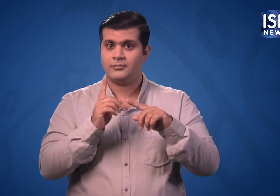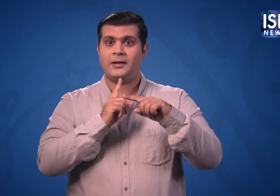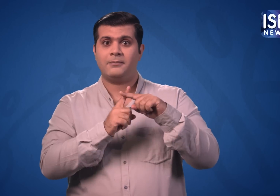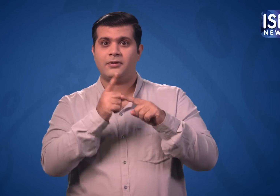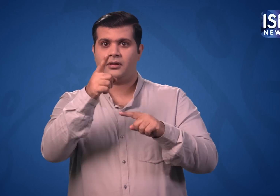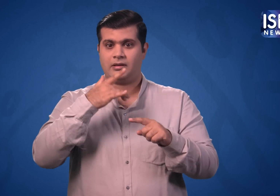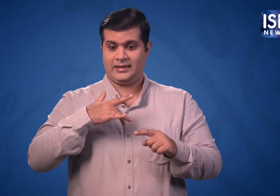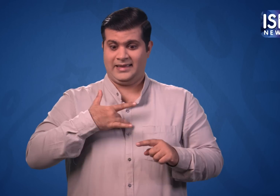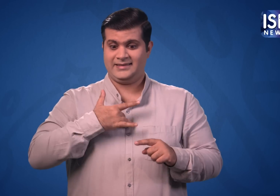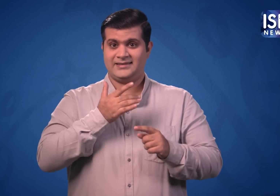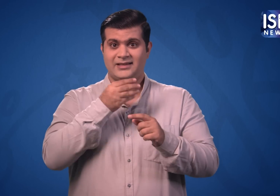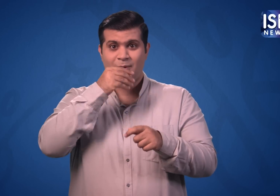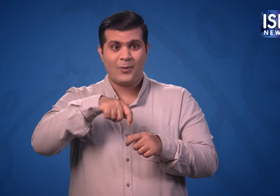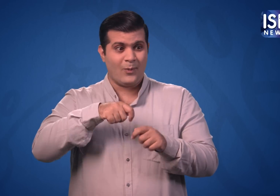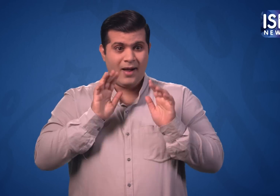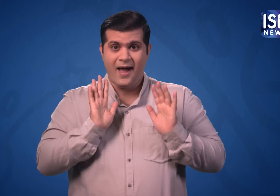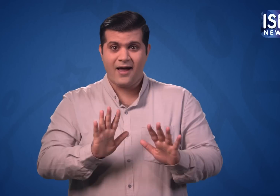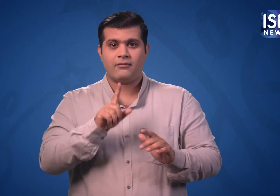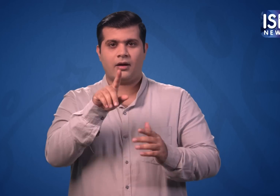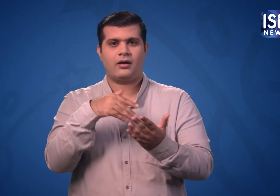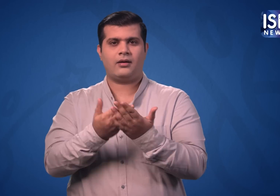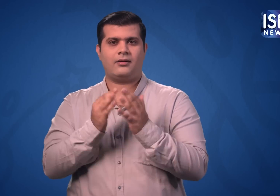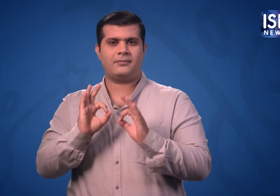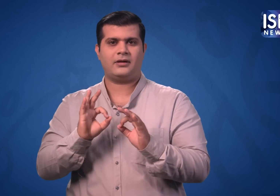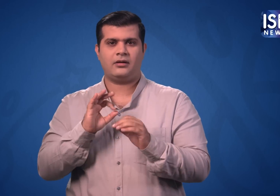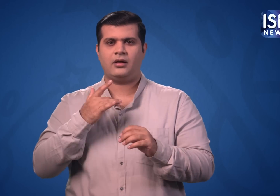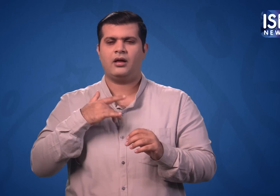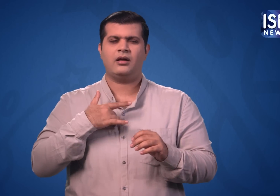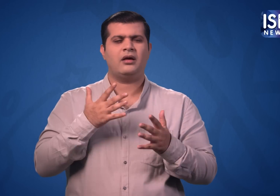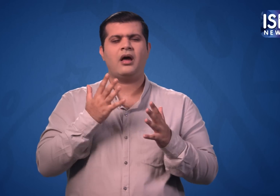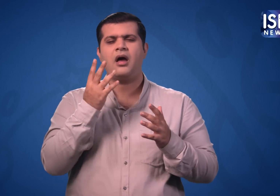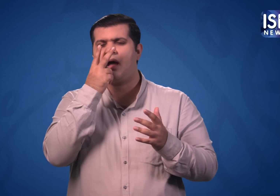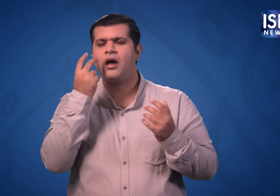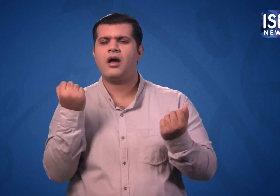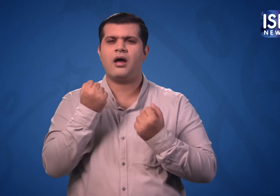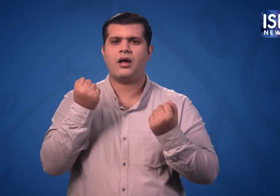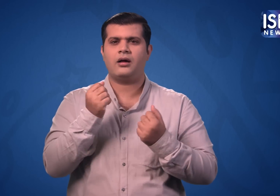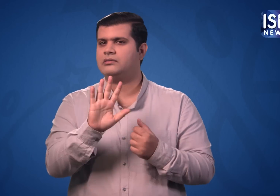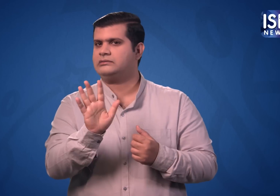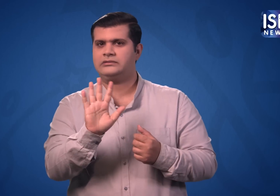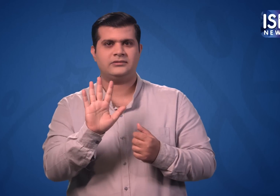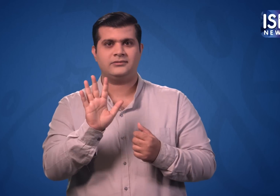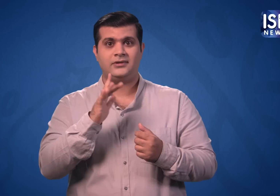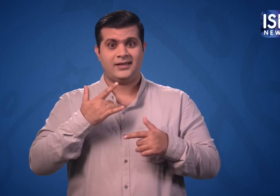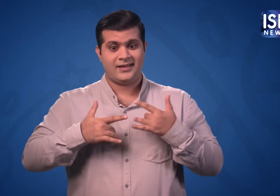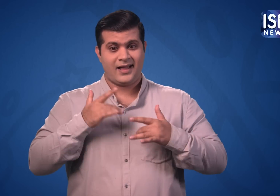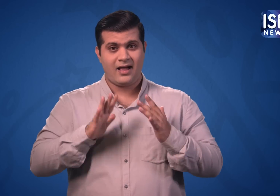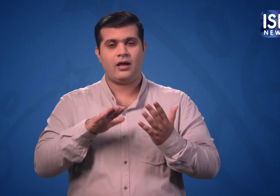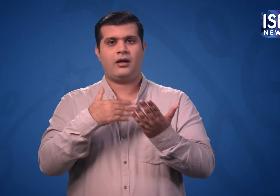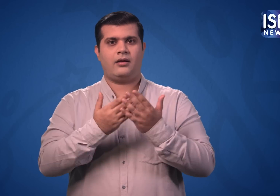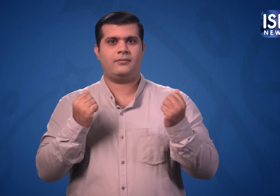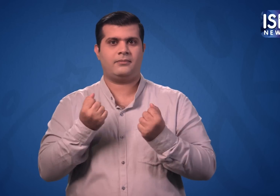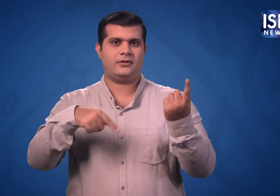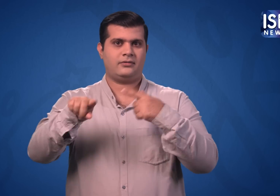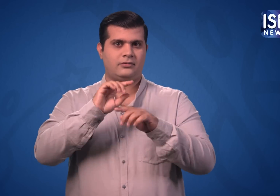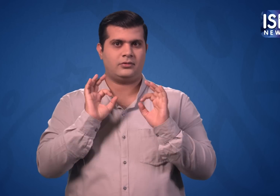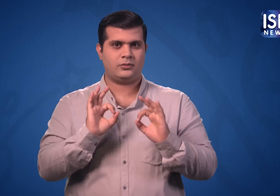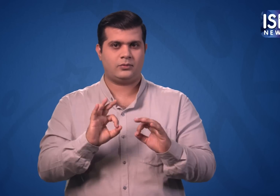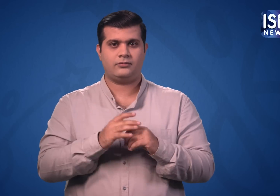Interest in cooking is a must for the students. Apply only if you are interested in cooking.